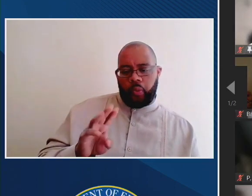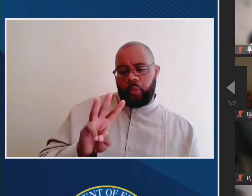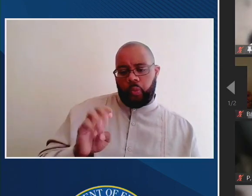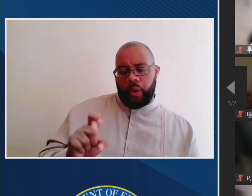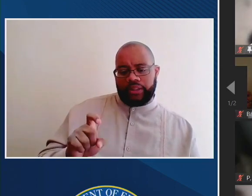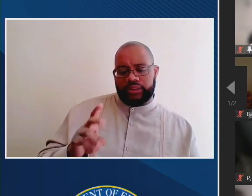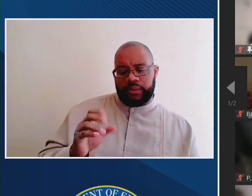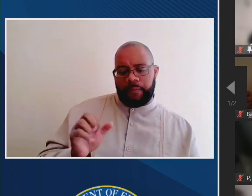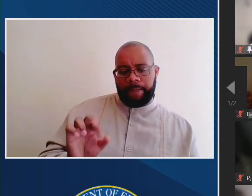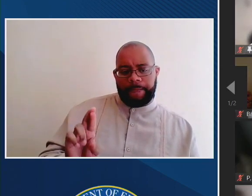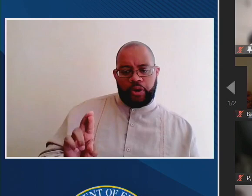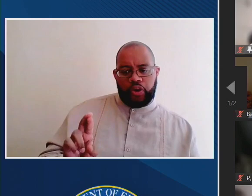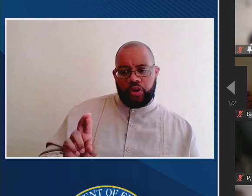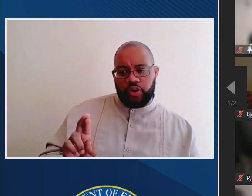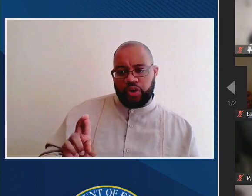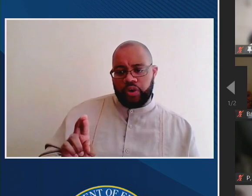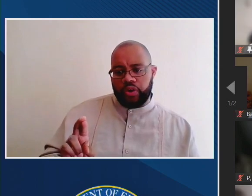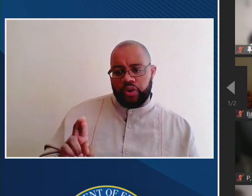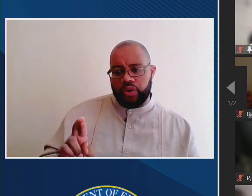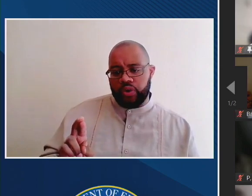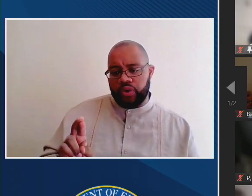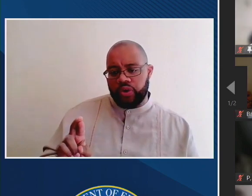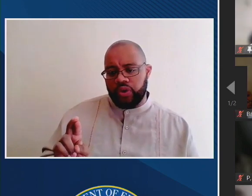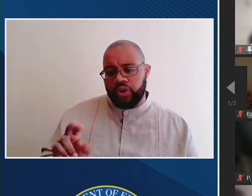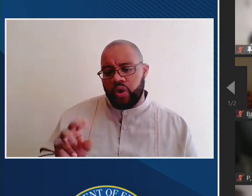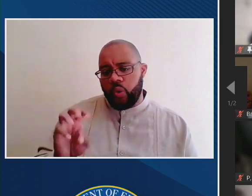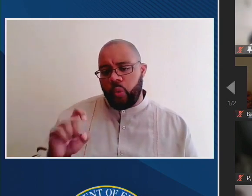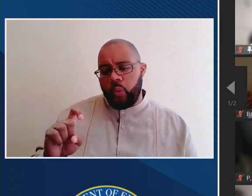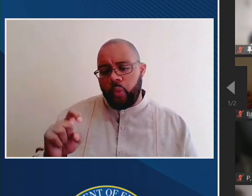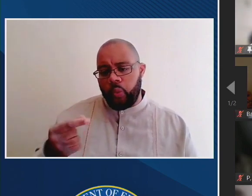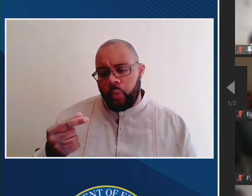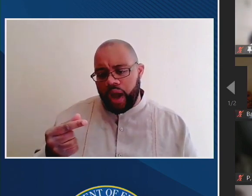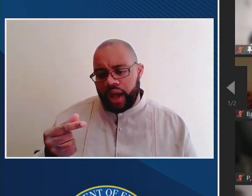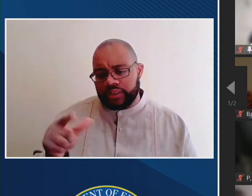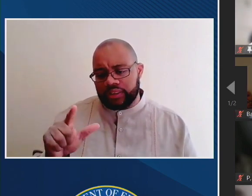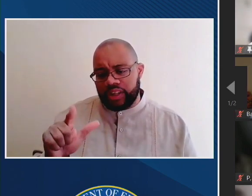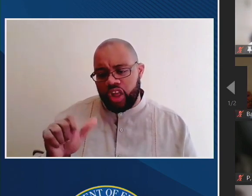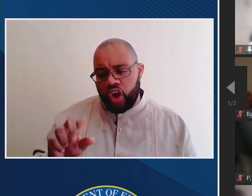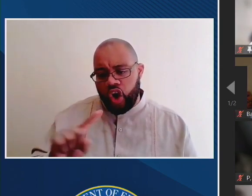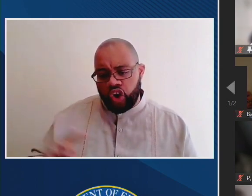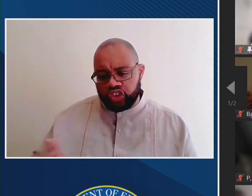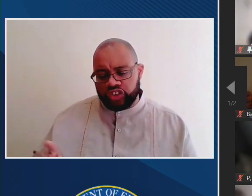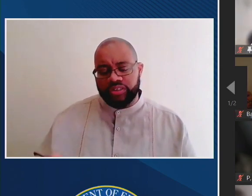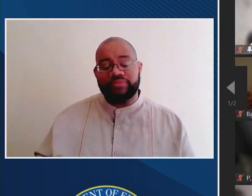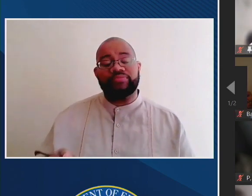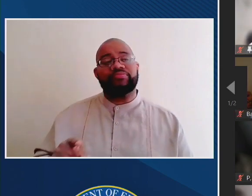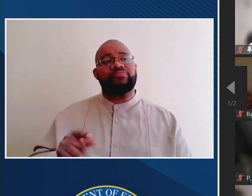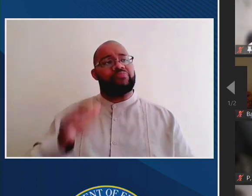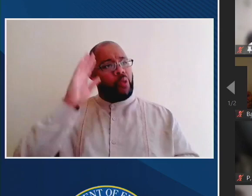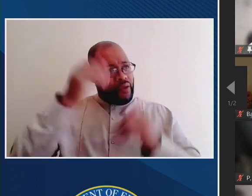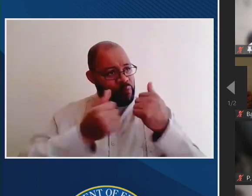Good morning, all. I'm looking forward to our discussions, alright, through the next several months.